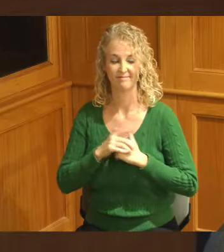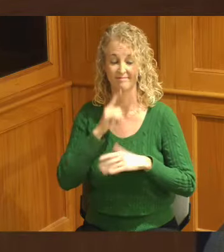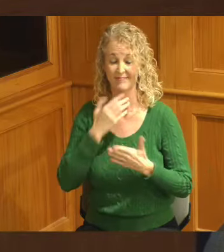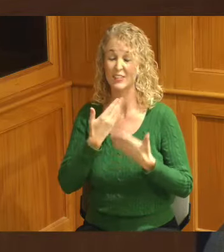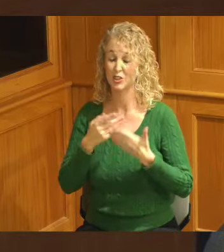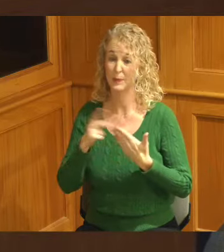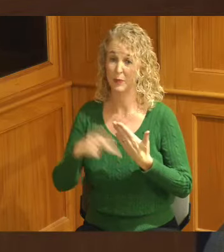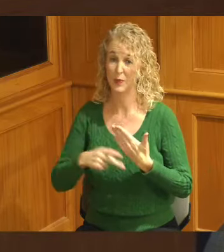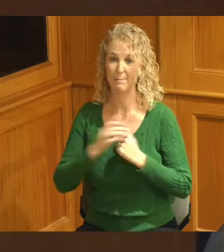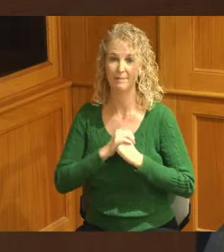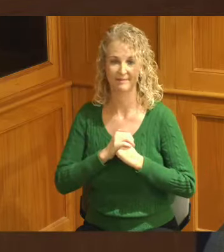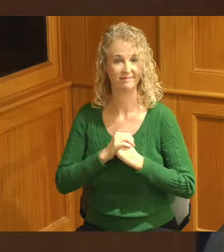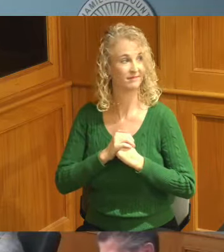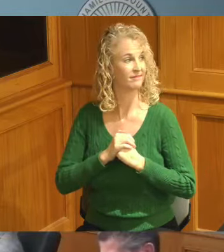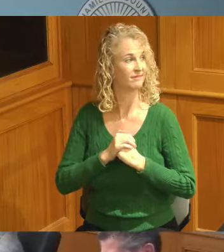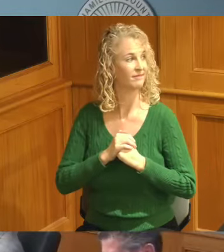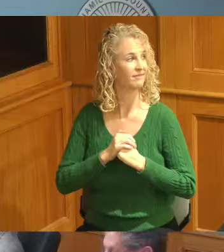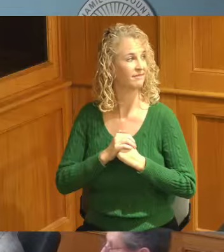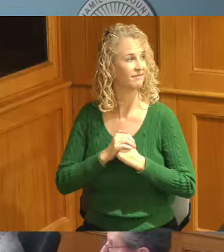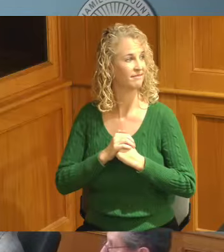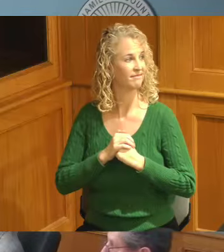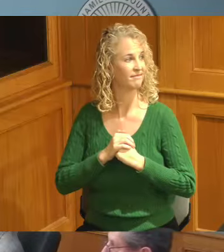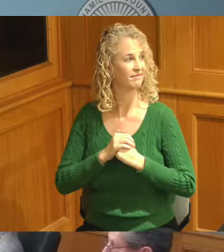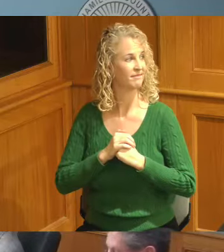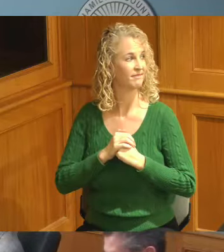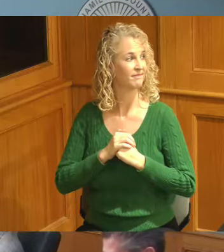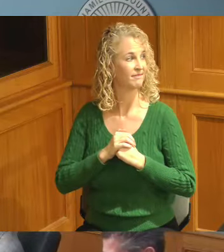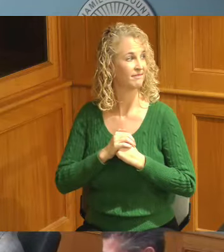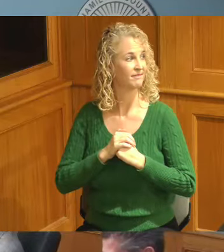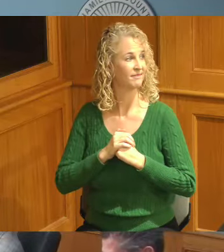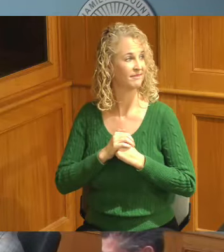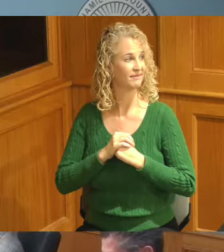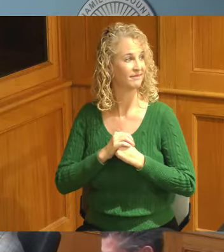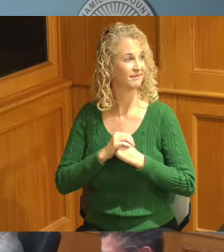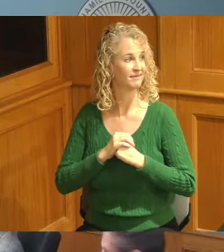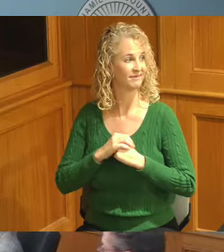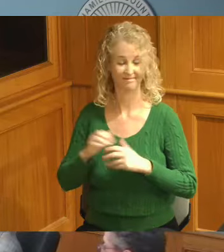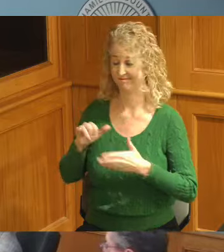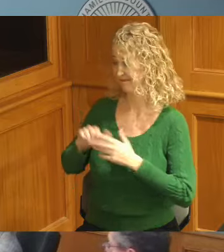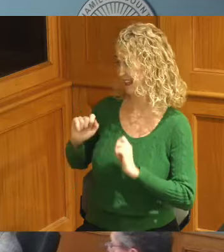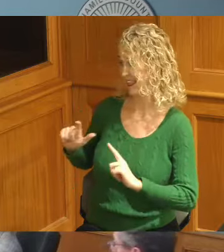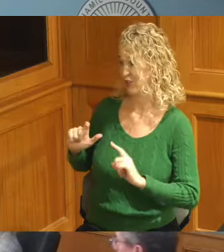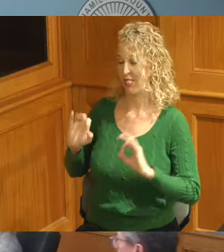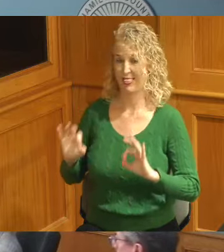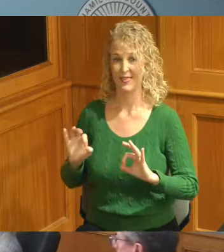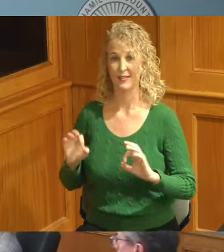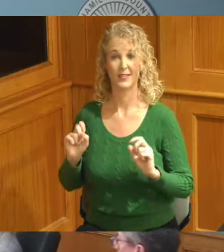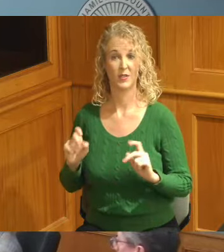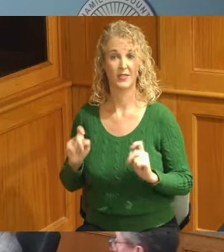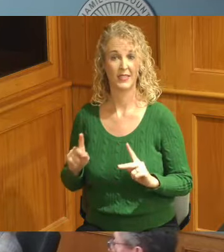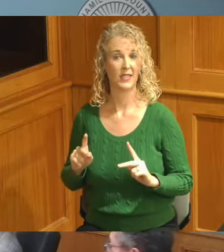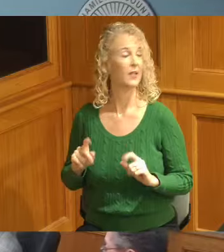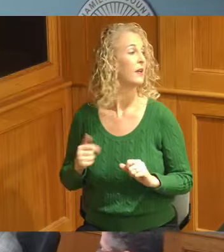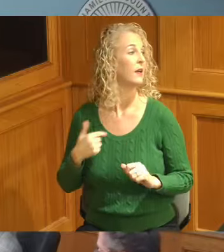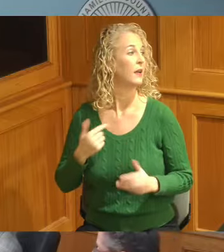program. So good to hear from folks. That it that's all. Okay. All right. I am going to make